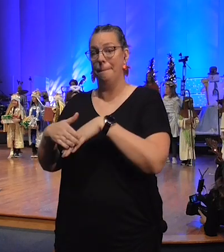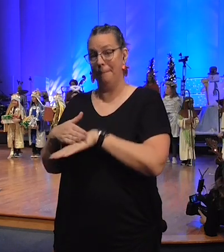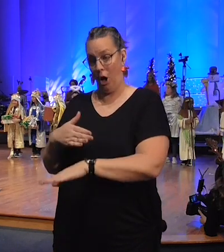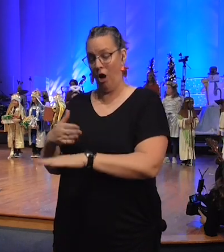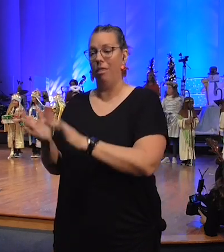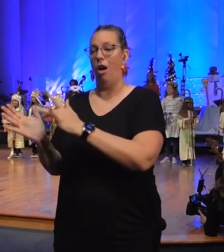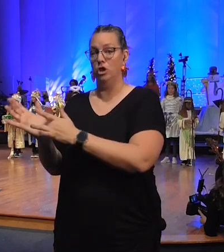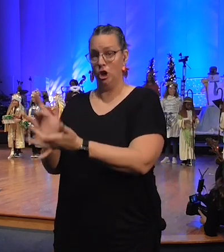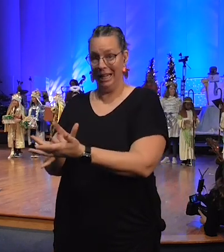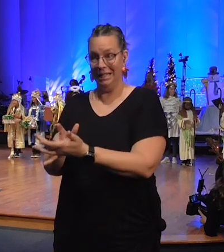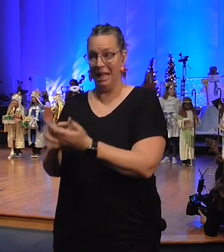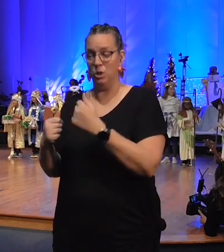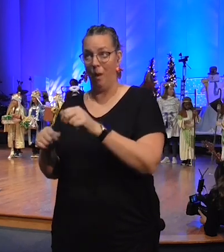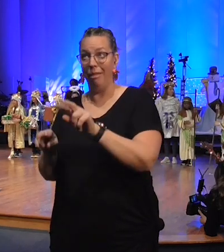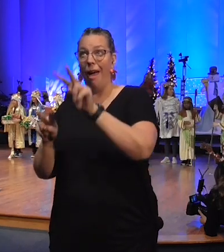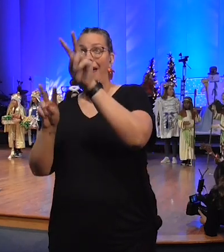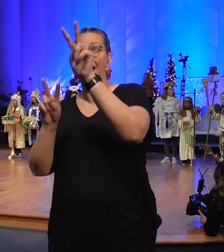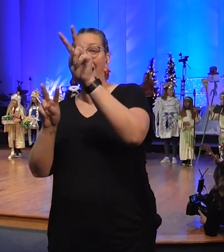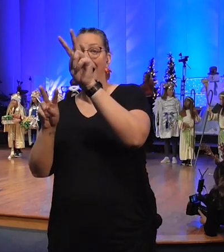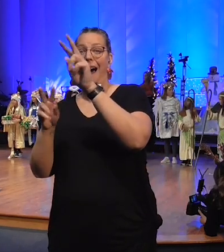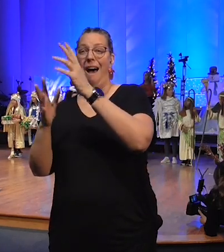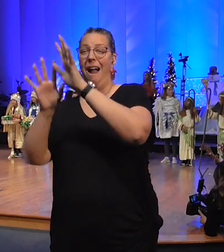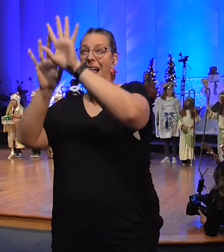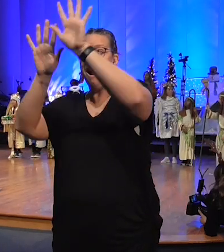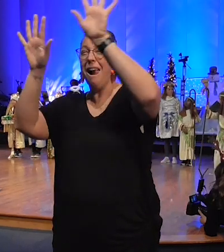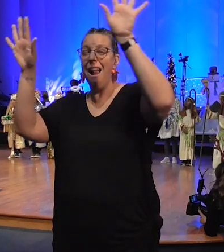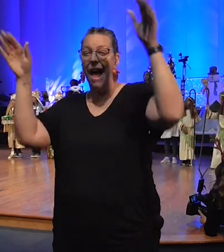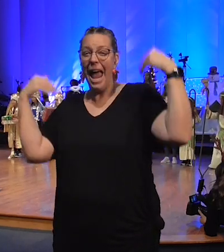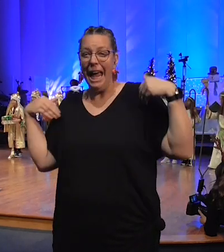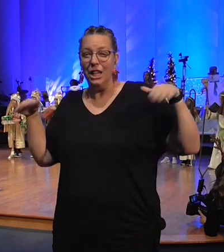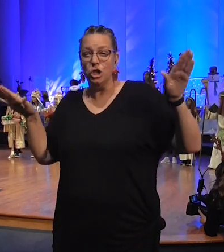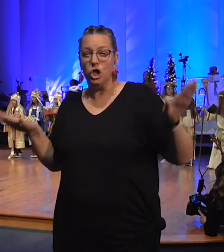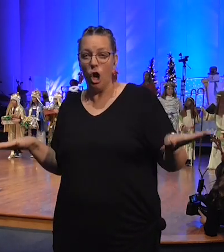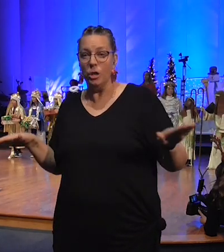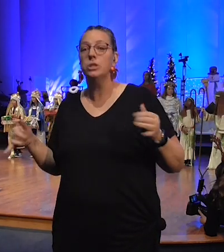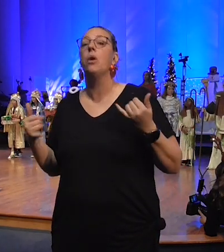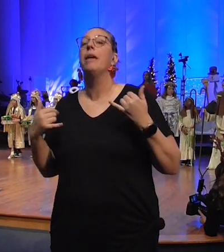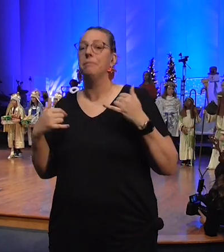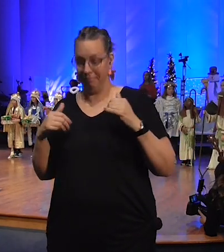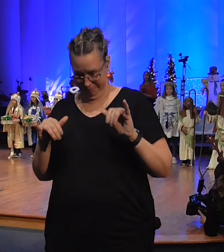their sheep the angel told them about the birth of Jesus when they looked up they saw